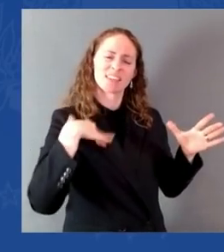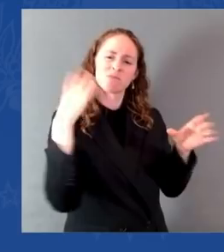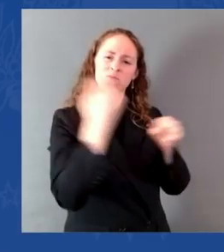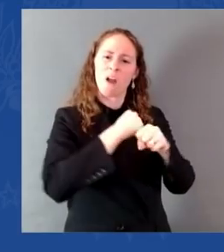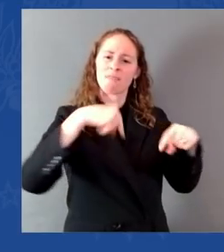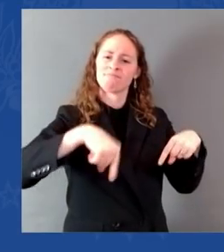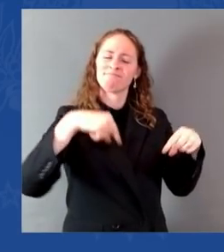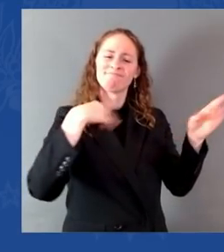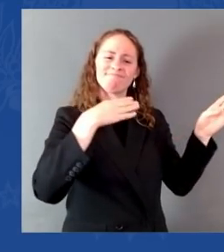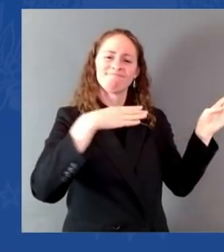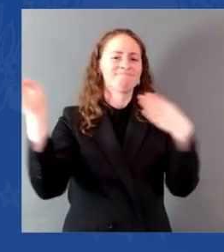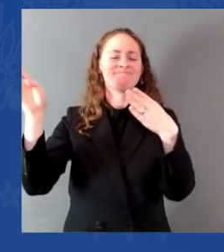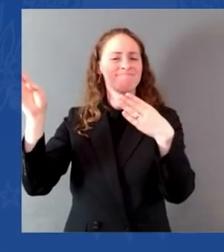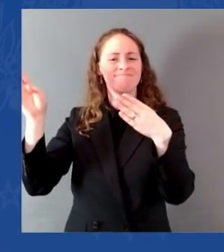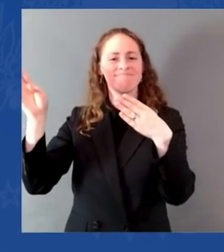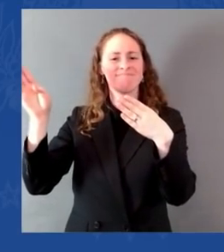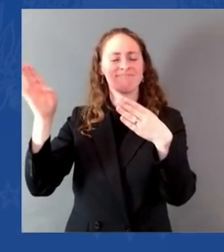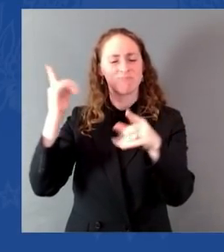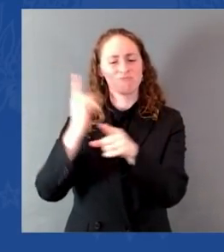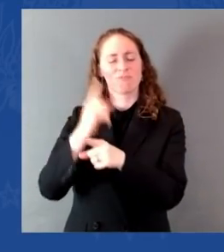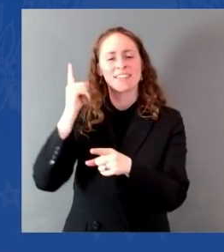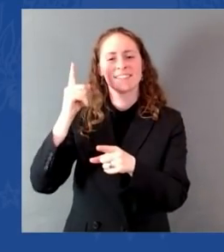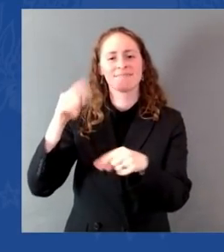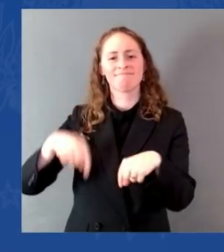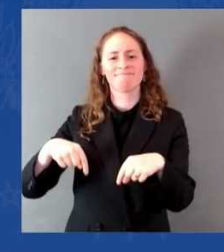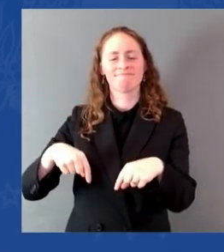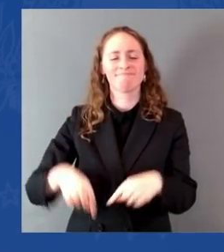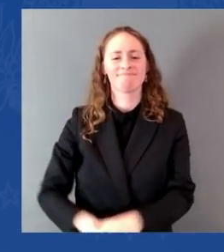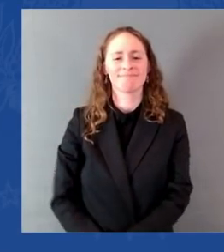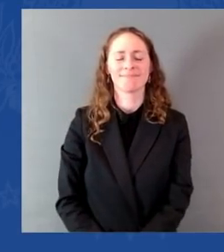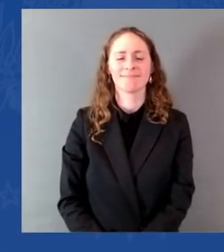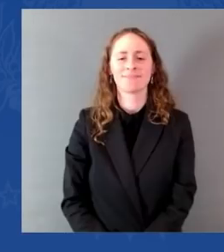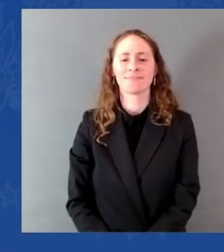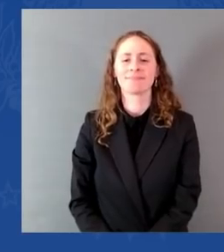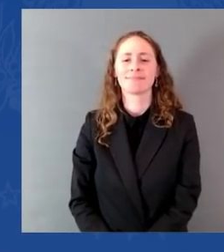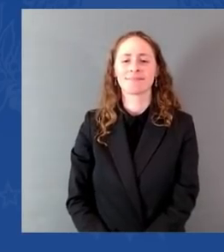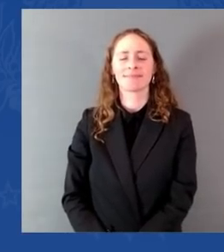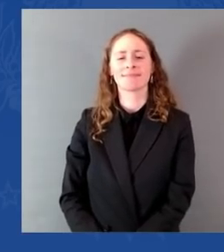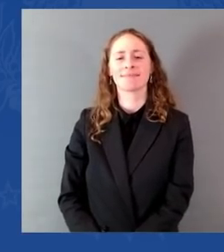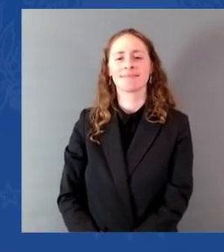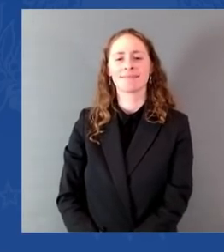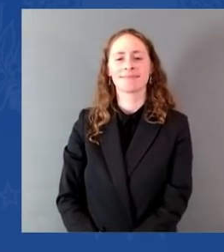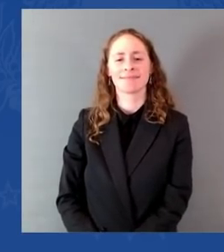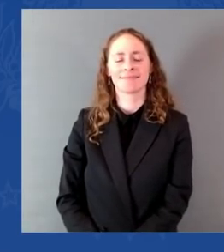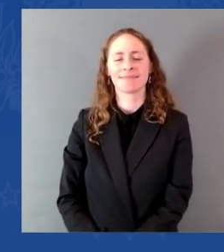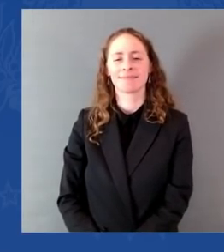Think about it: Most of you who are over 40 remember us always having the number one infrastructure in the world,